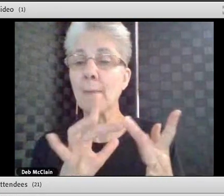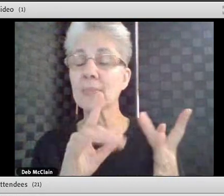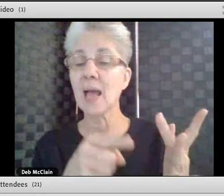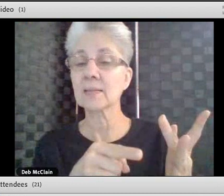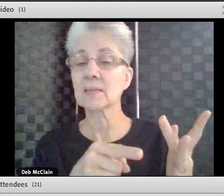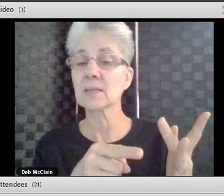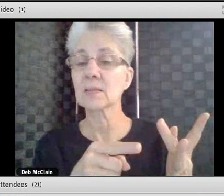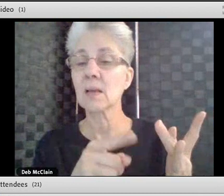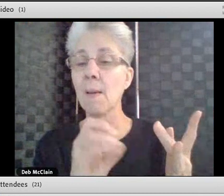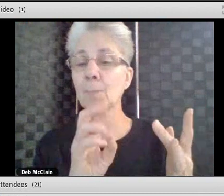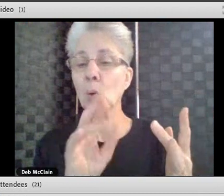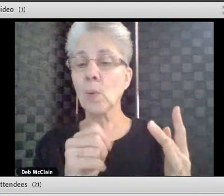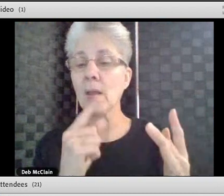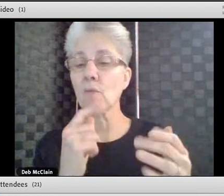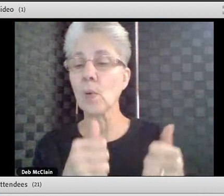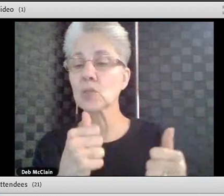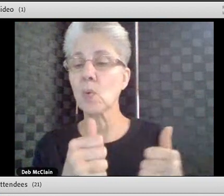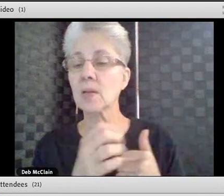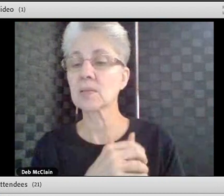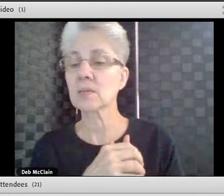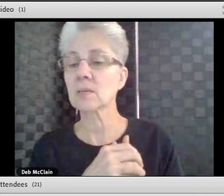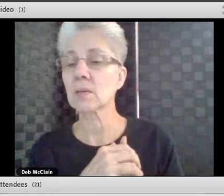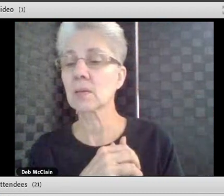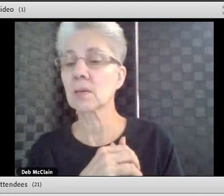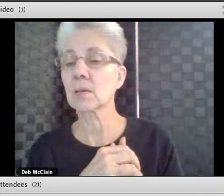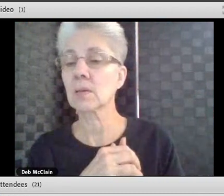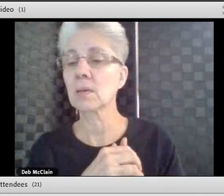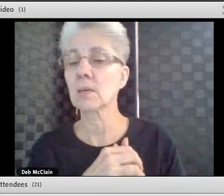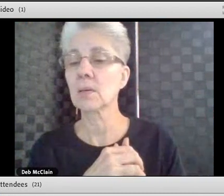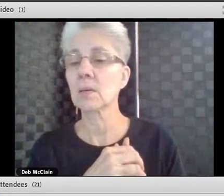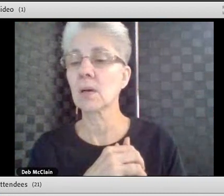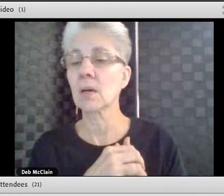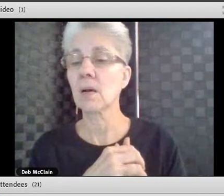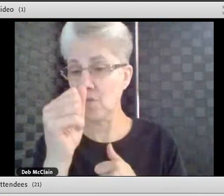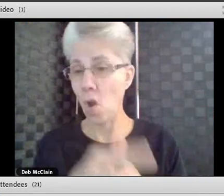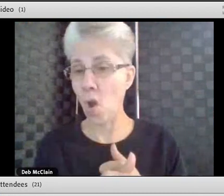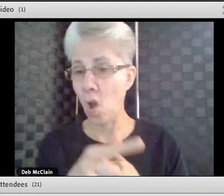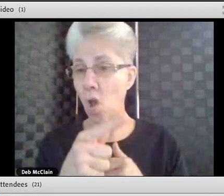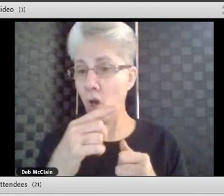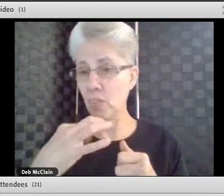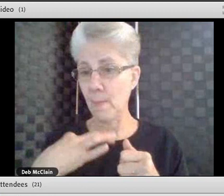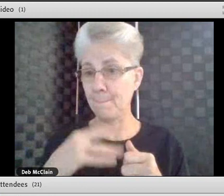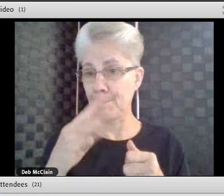Oh, the websites, Maria, for which ones?